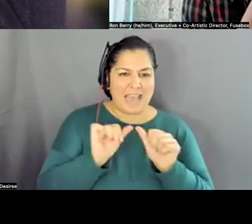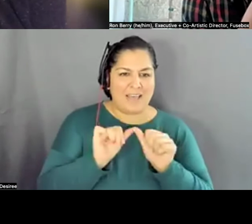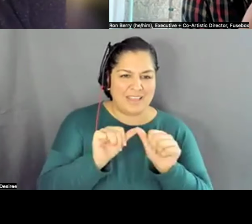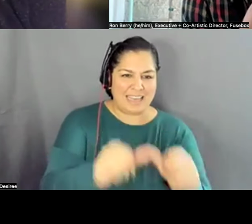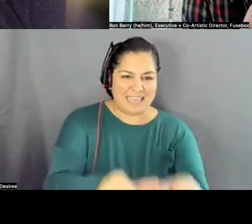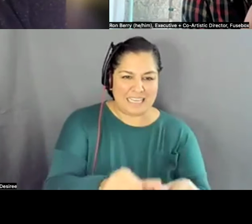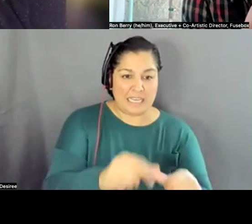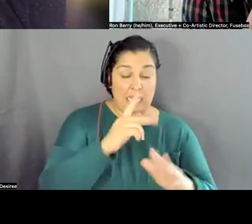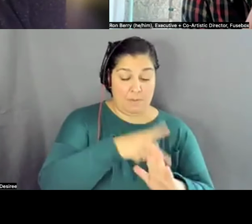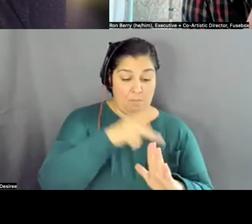When the project is done.